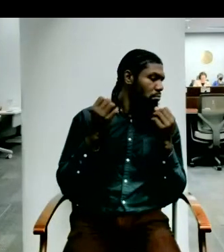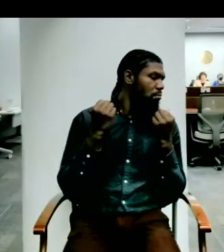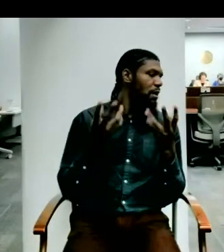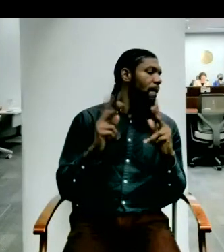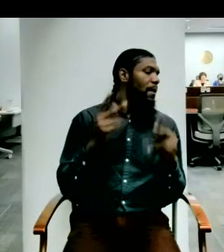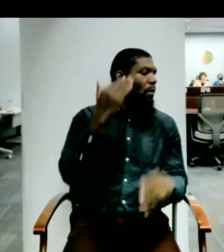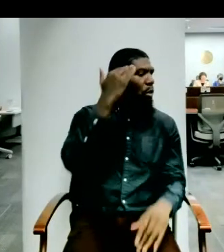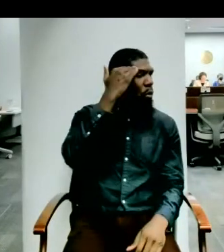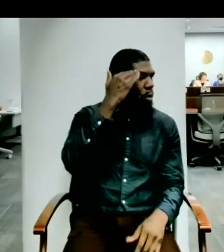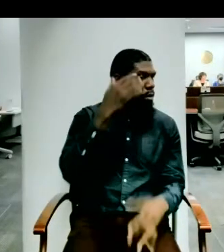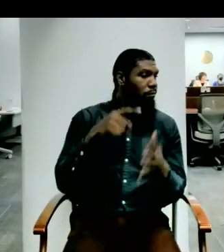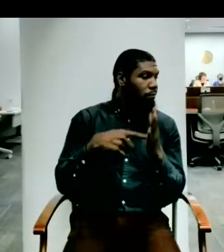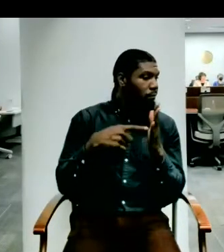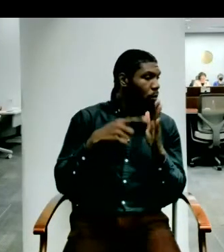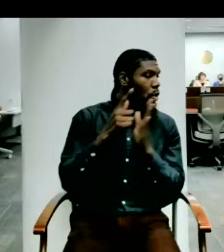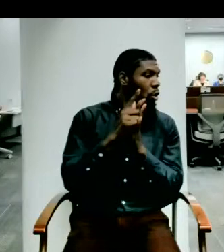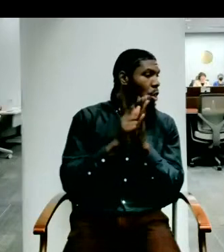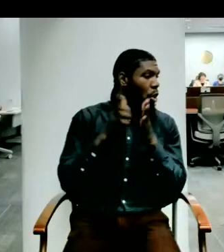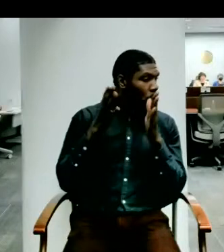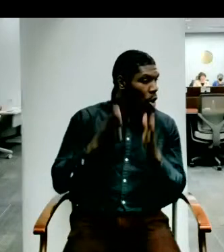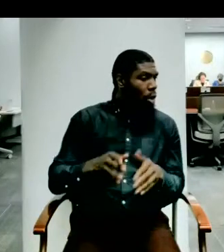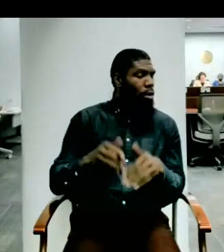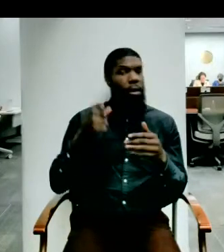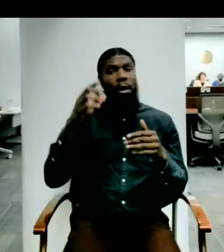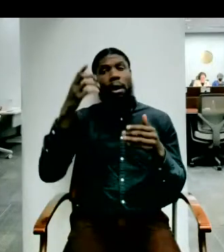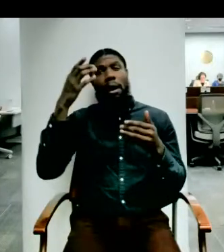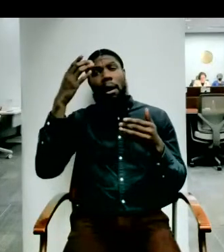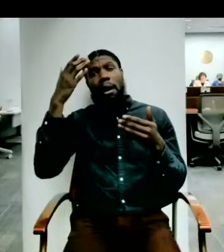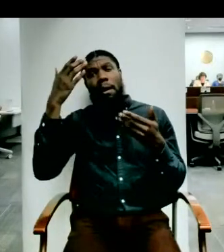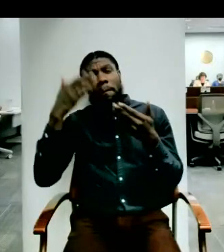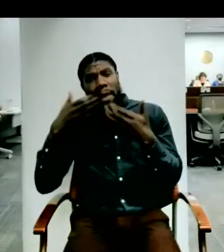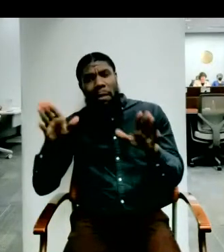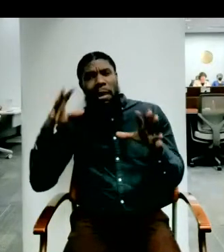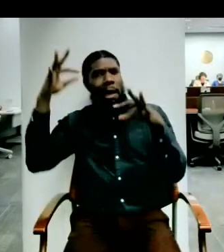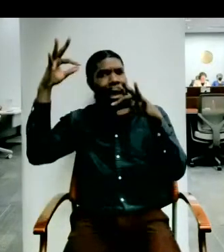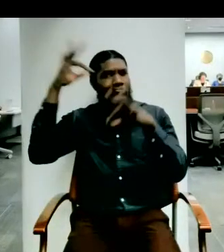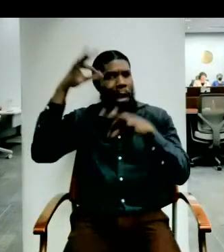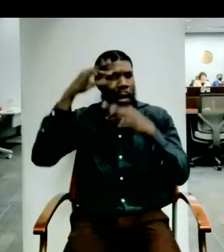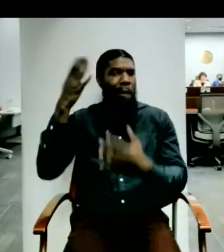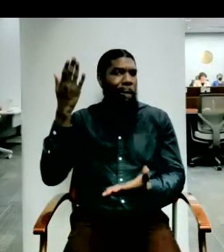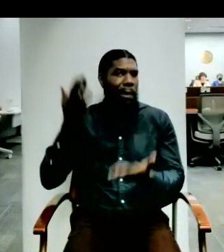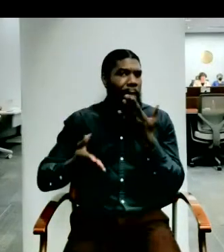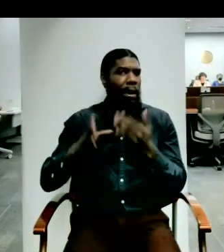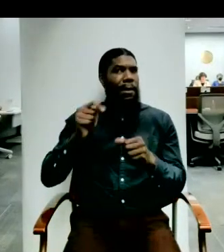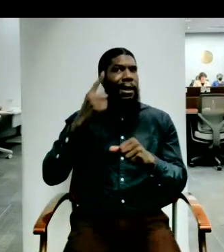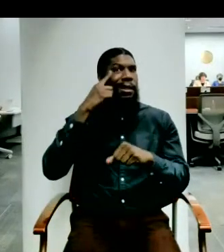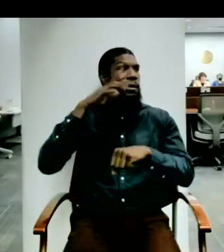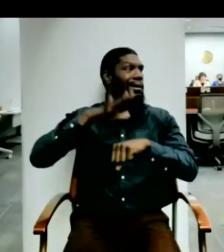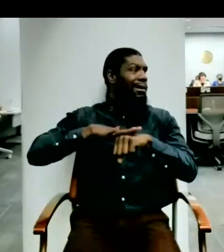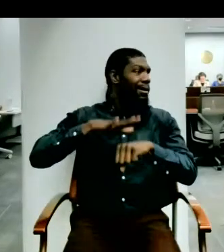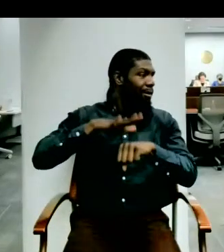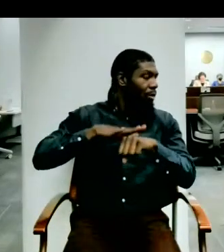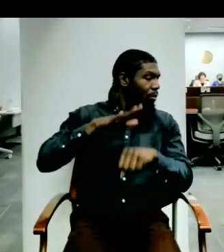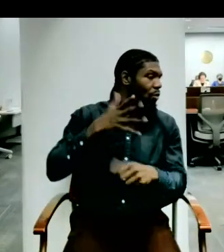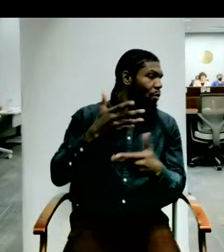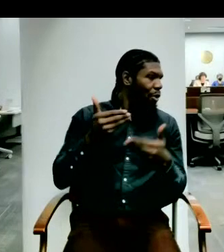not clearly the members of the public are. But at a minimum, I think it is premature to have a vote on this